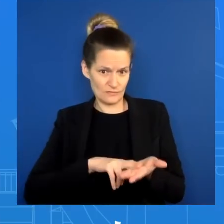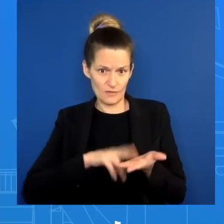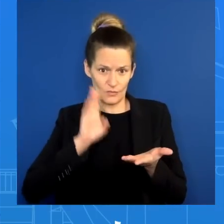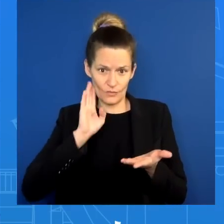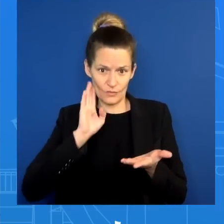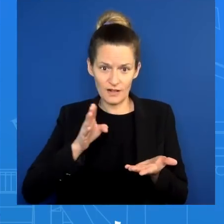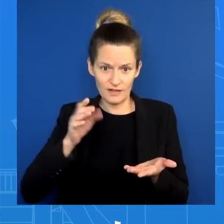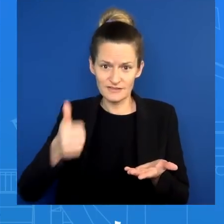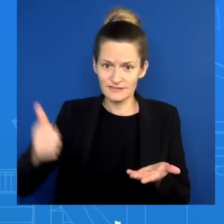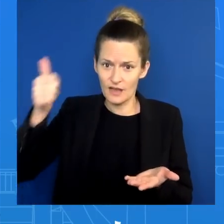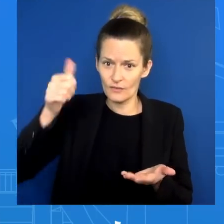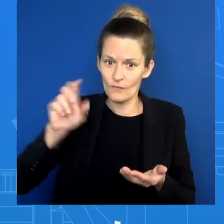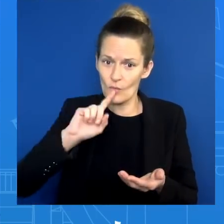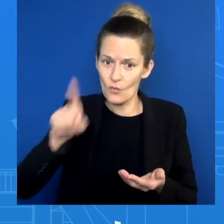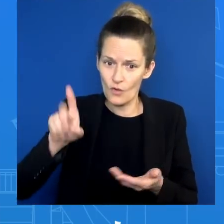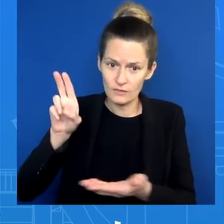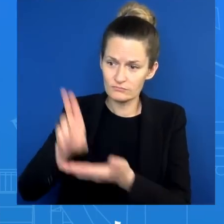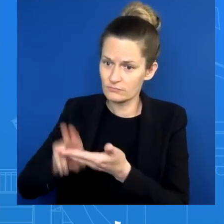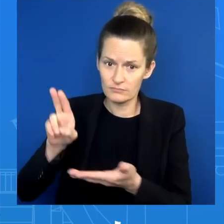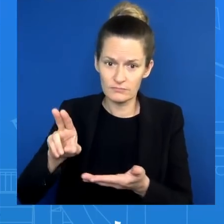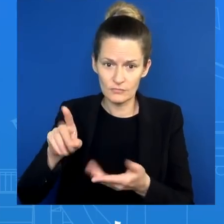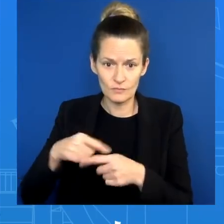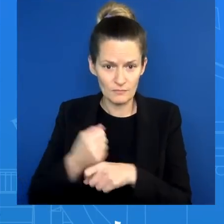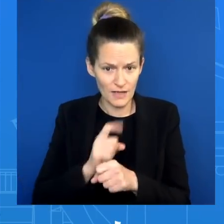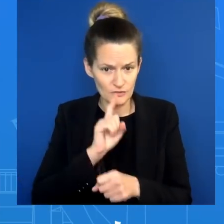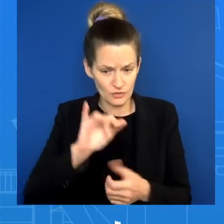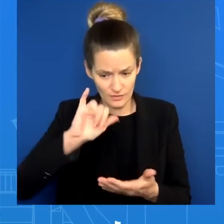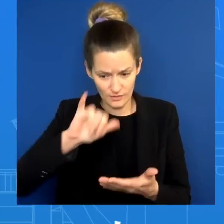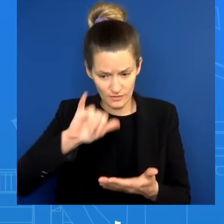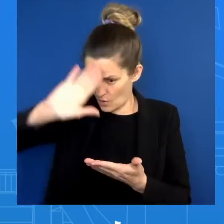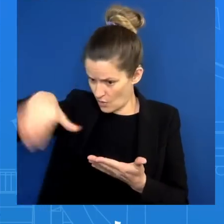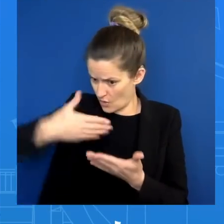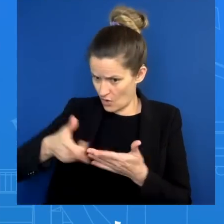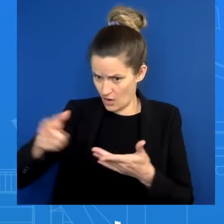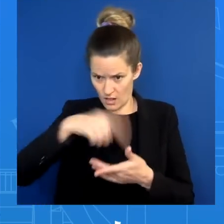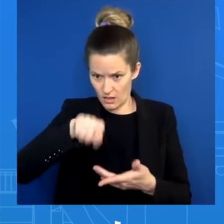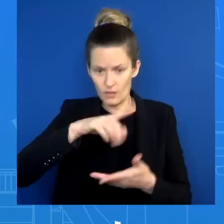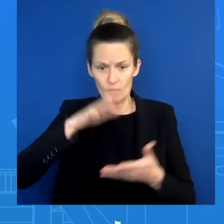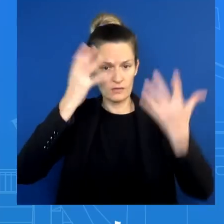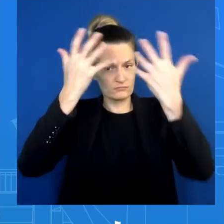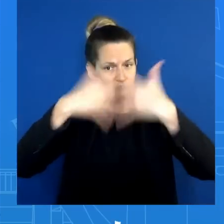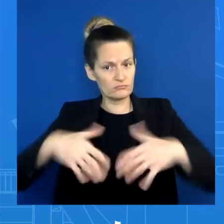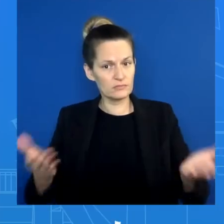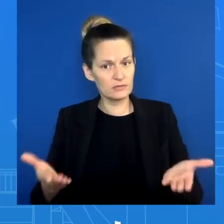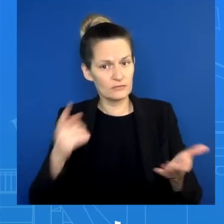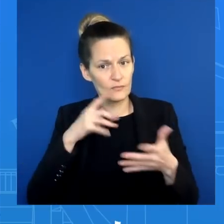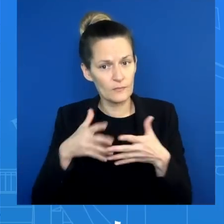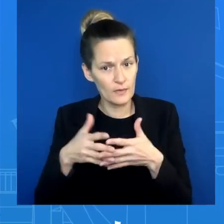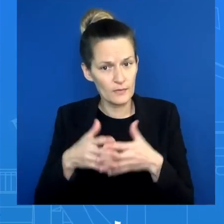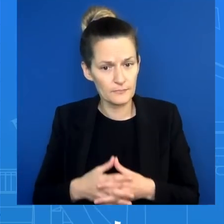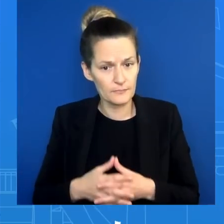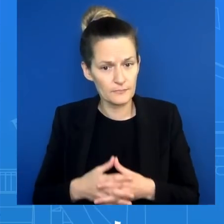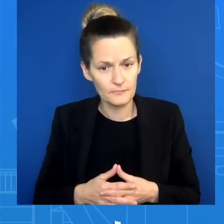And the also the chips that govt went live. We have a list of things is not forget the bipartisan infrastructure law,